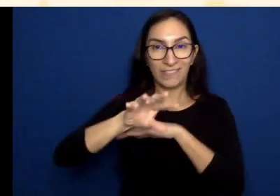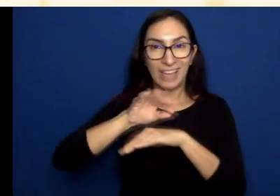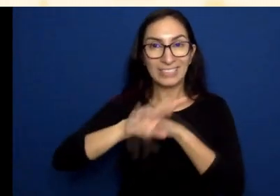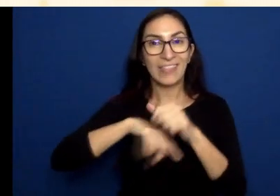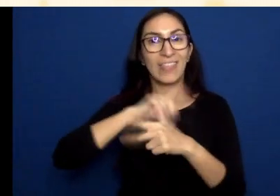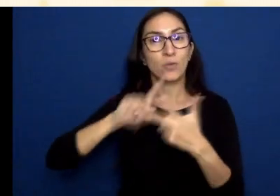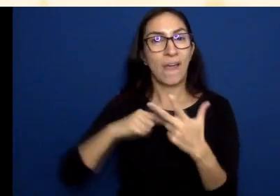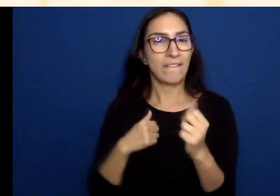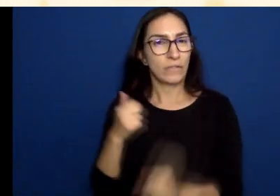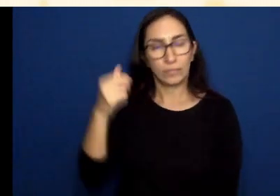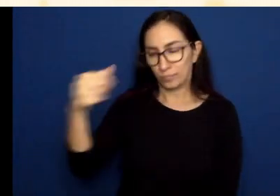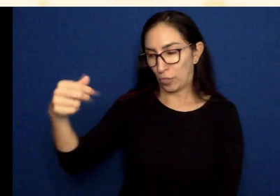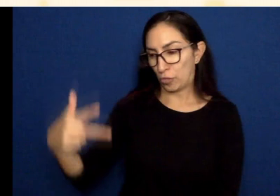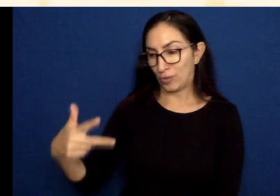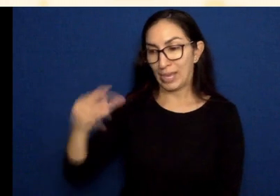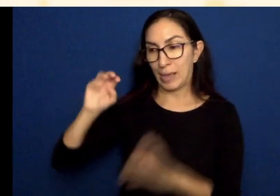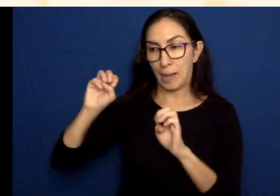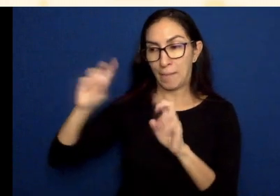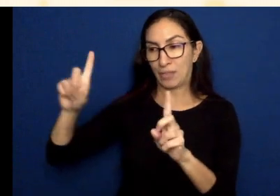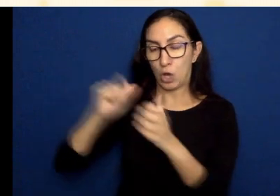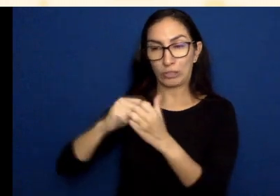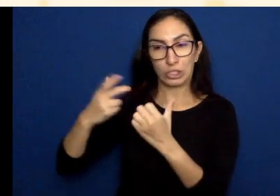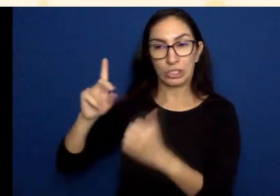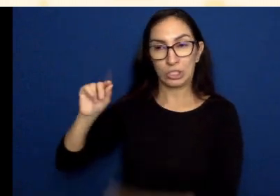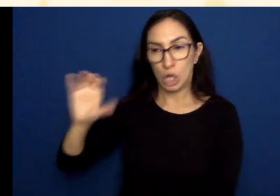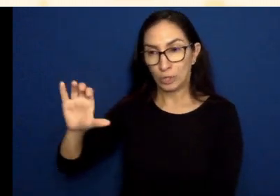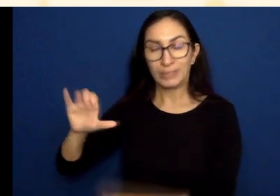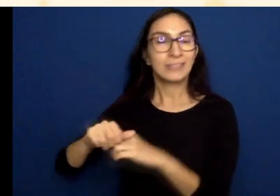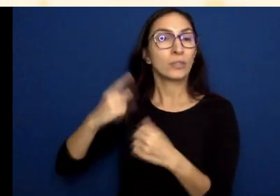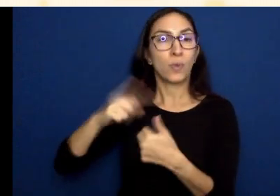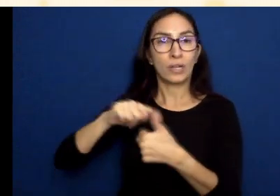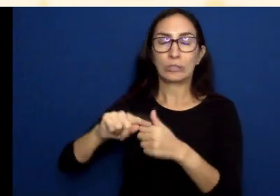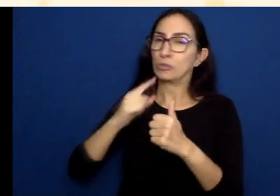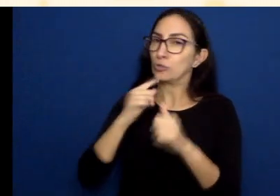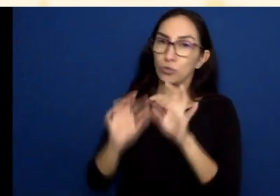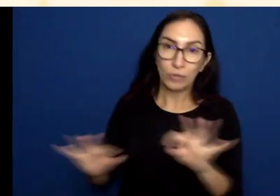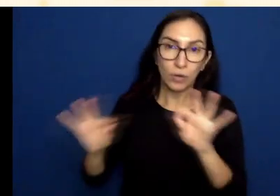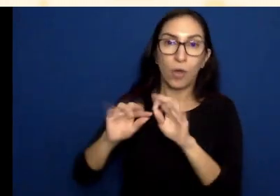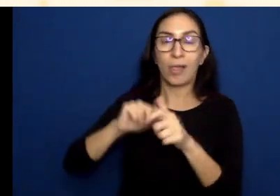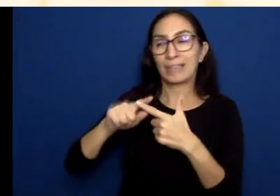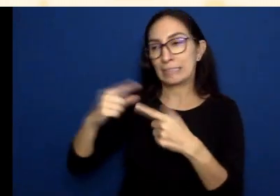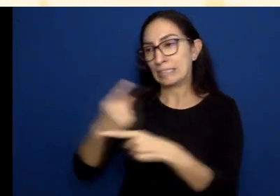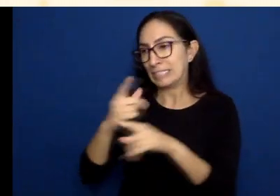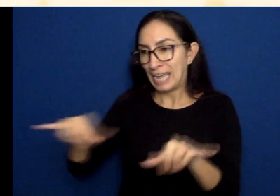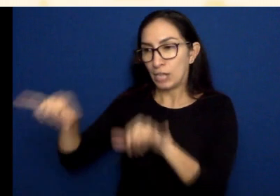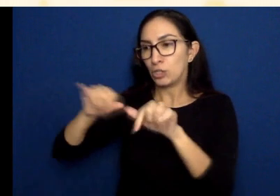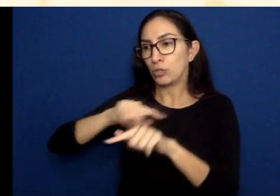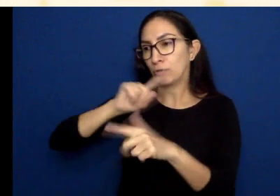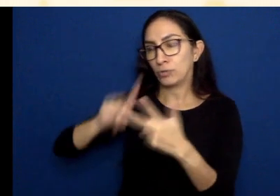assistive technologies, site types, variations of the page, capturing errors, which is especially useful in native apps.